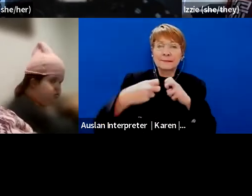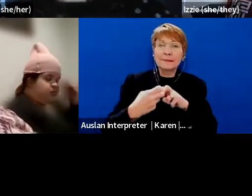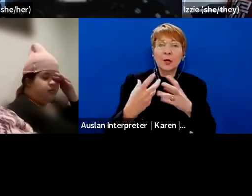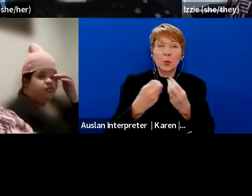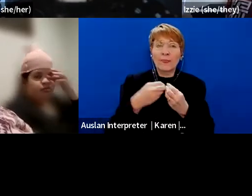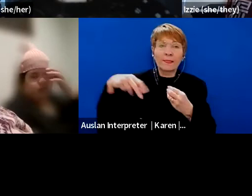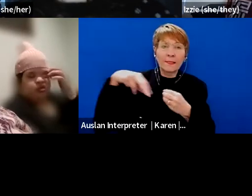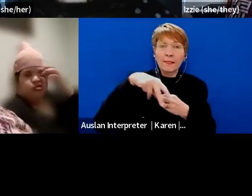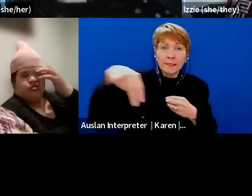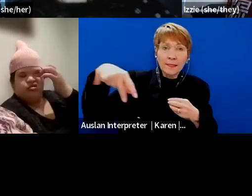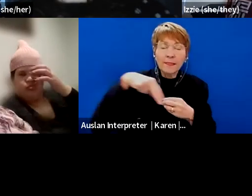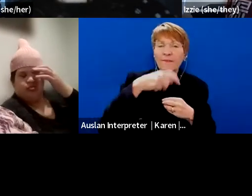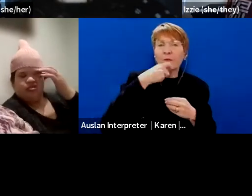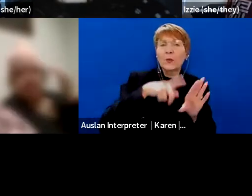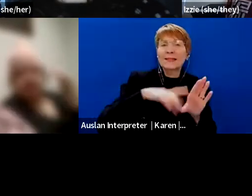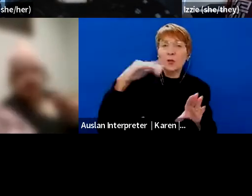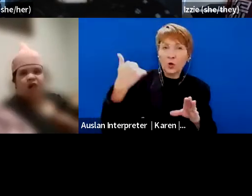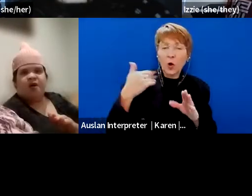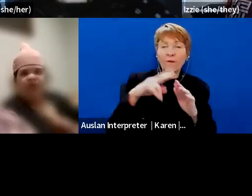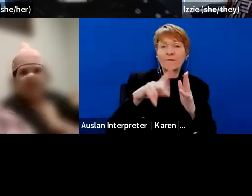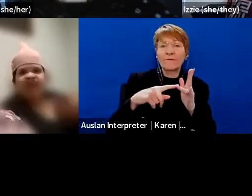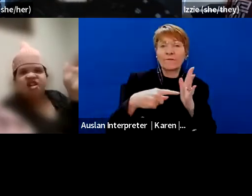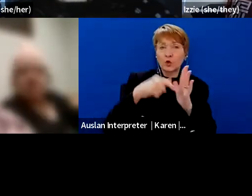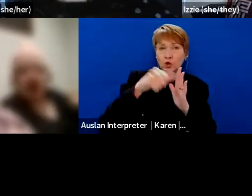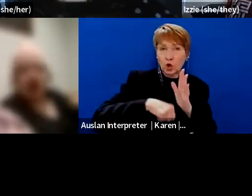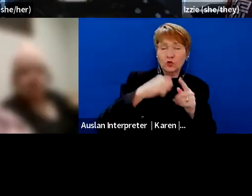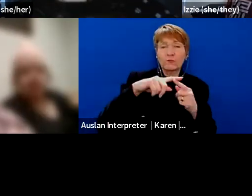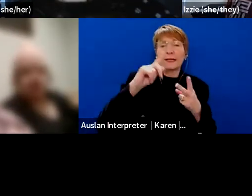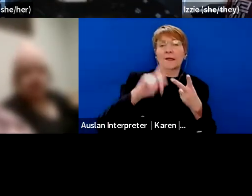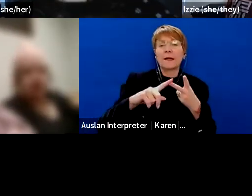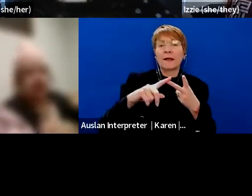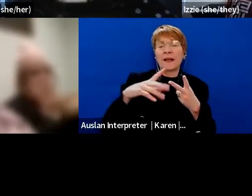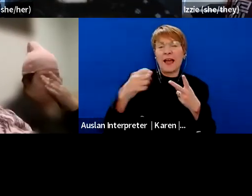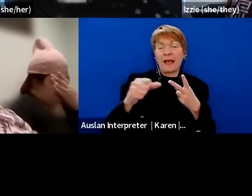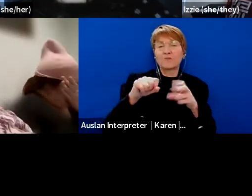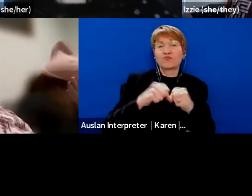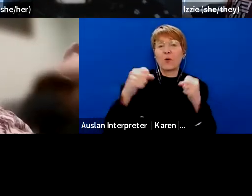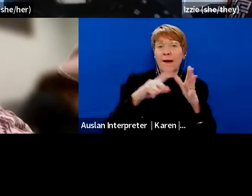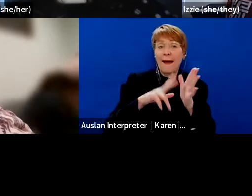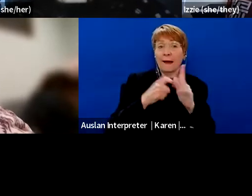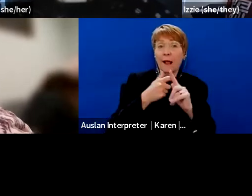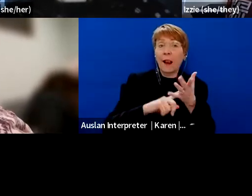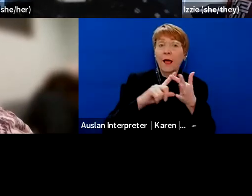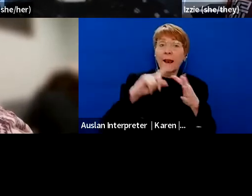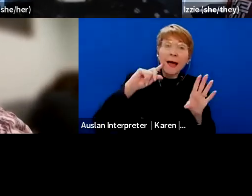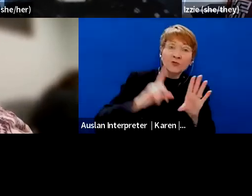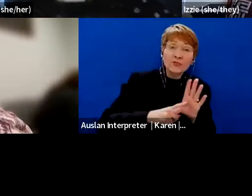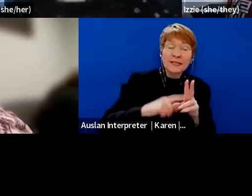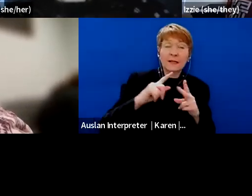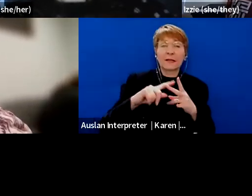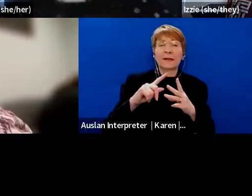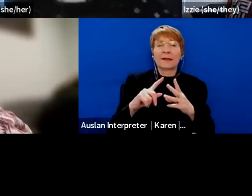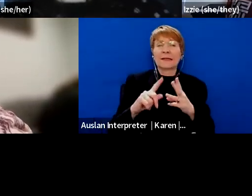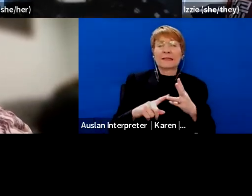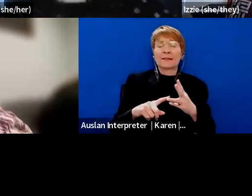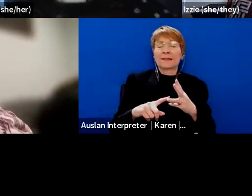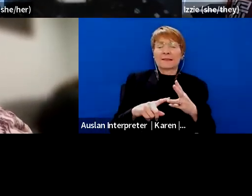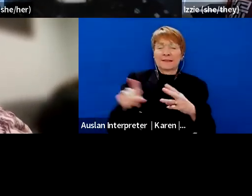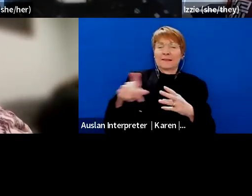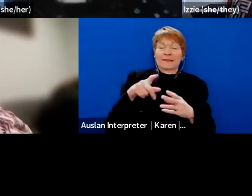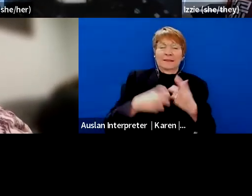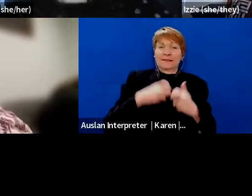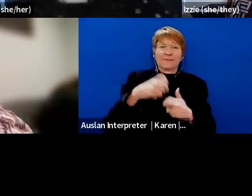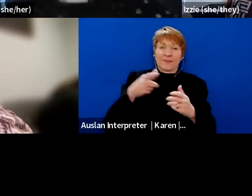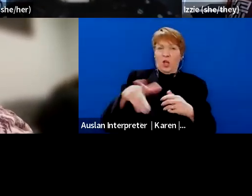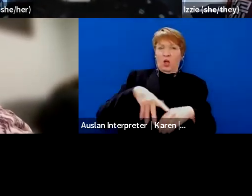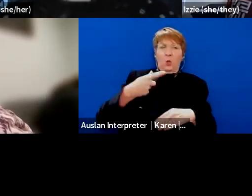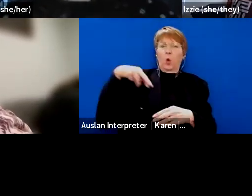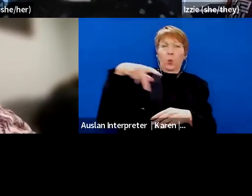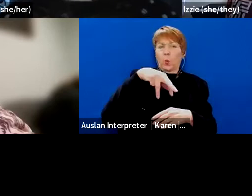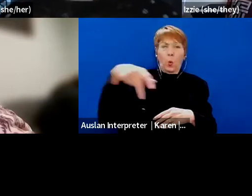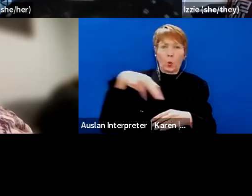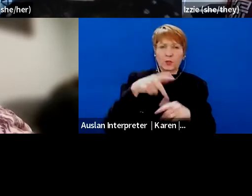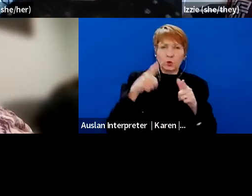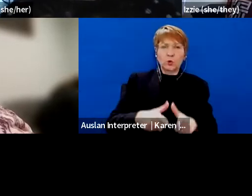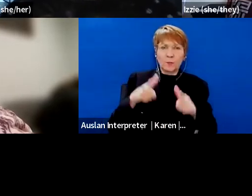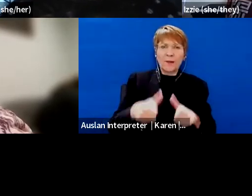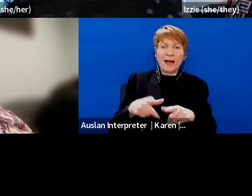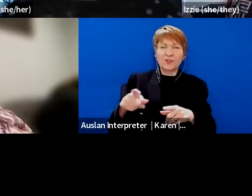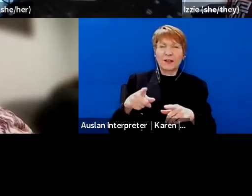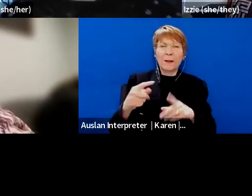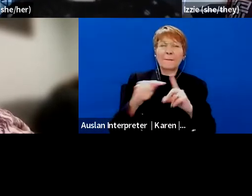She's had a foot surgery couple years ago and then she broke her ankle last year and now she's got foot issues again so she's not. We don't want her walking a lot because basically she's going to do more damage and she's in, she's got a very high pain